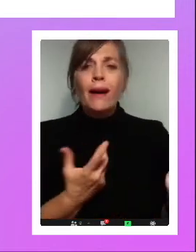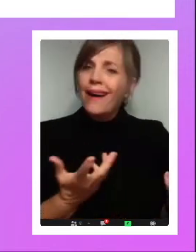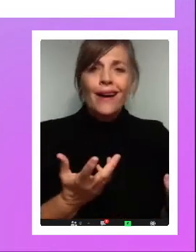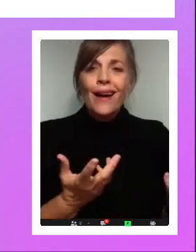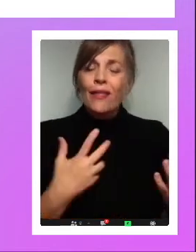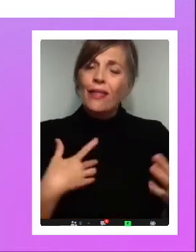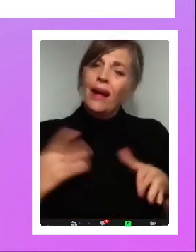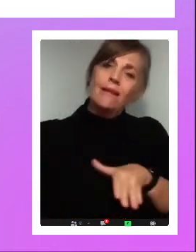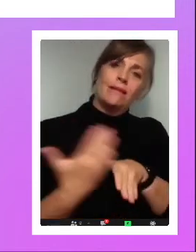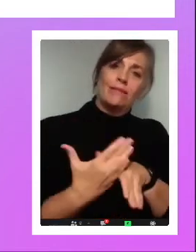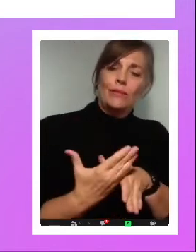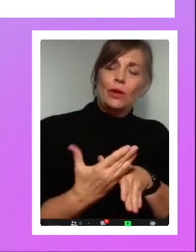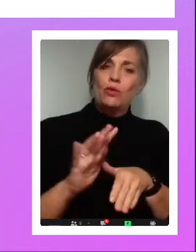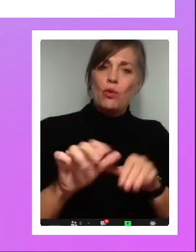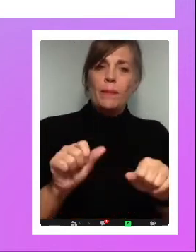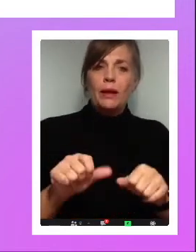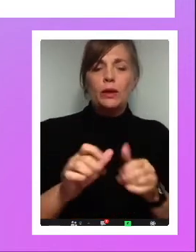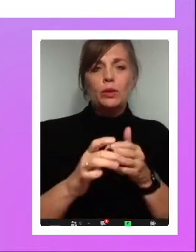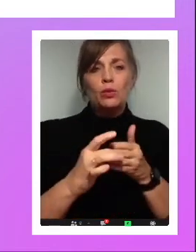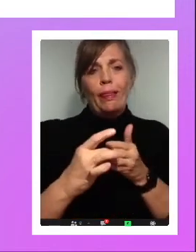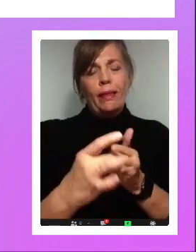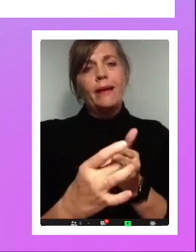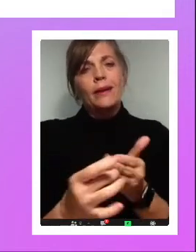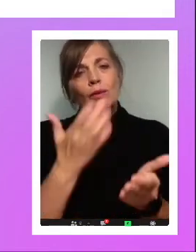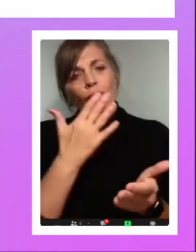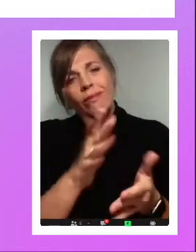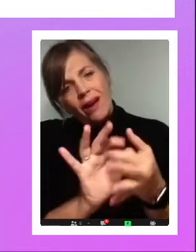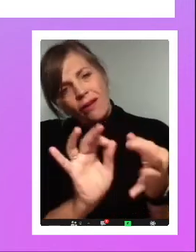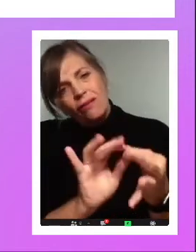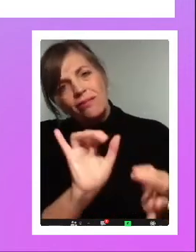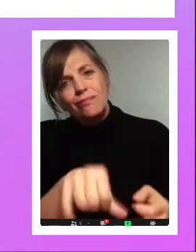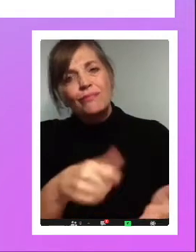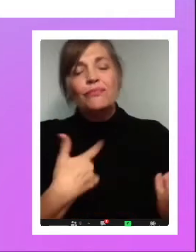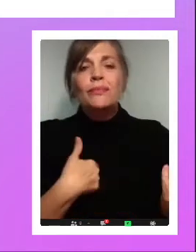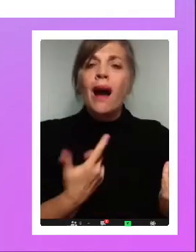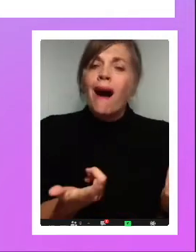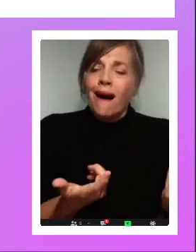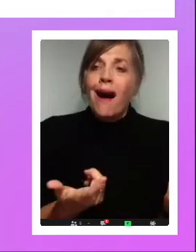So thank you for bringing that up. I would urge you to have a look at at